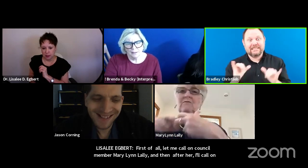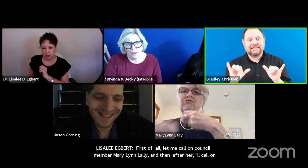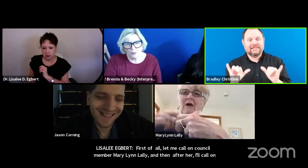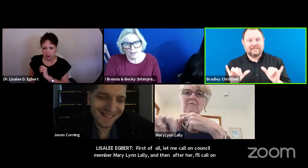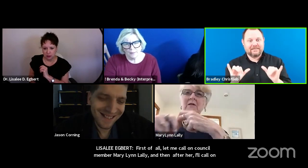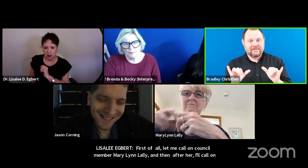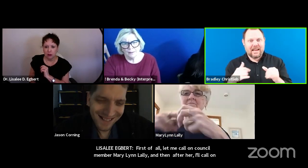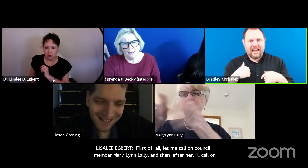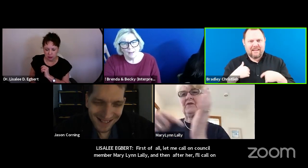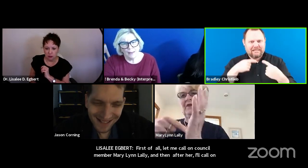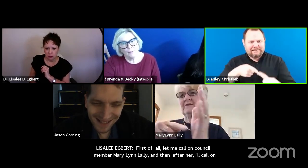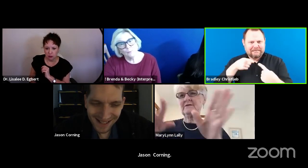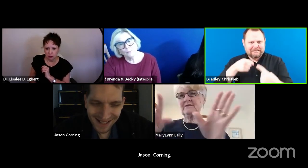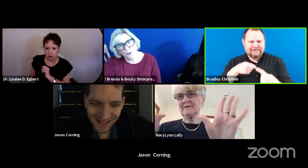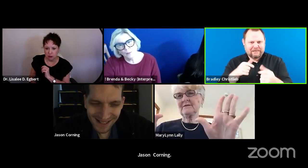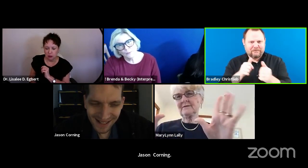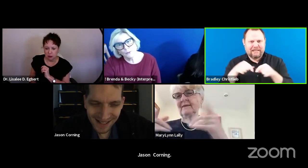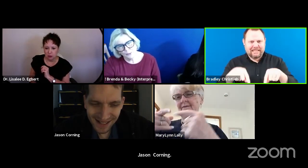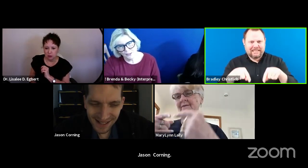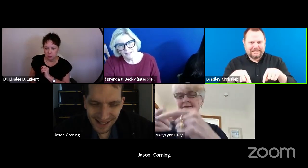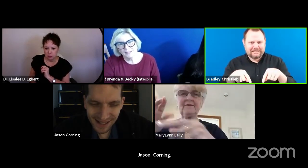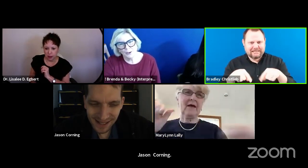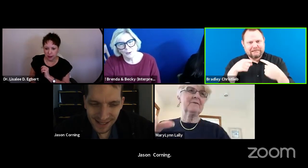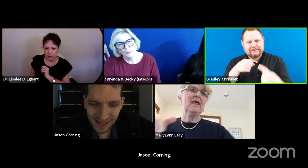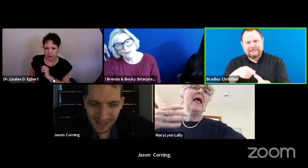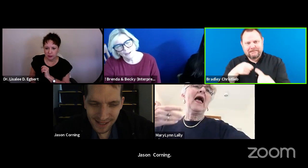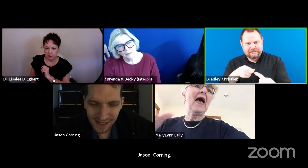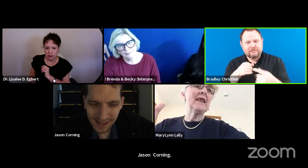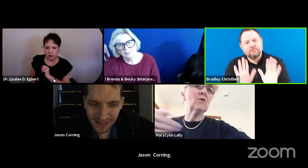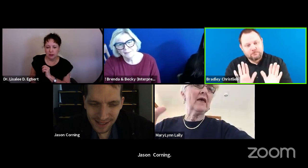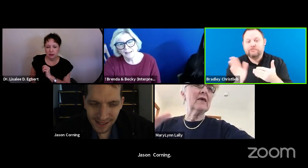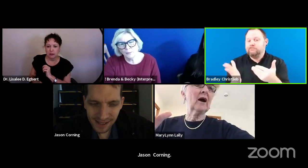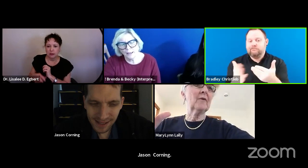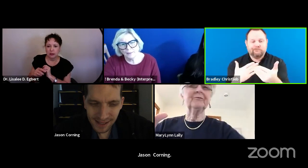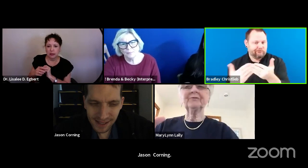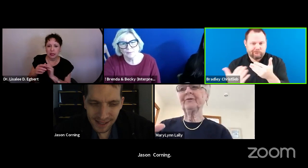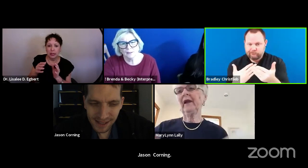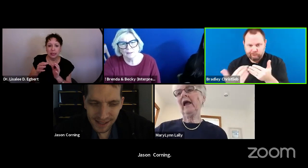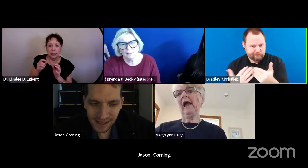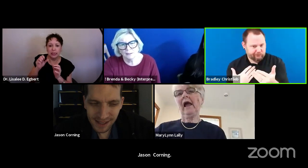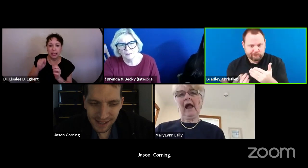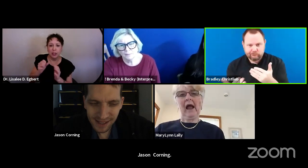Okay. I'm having problems with this.